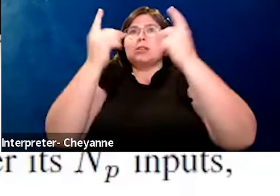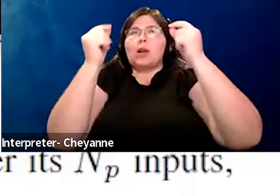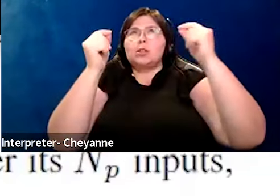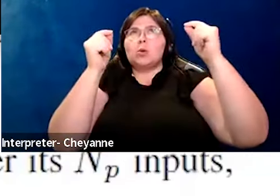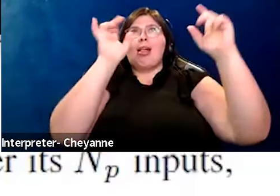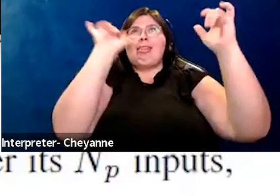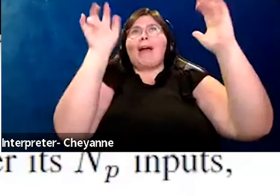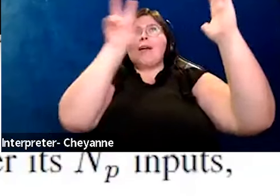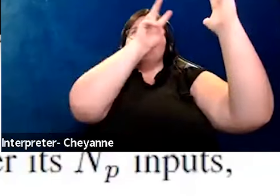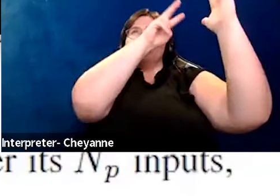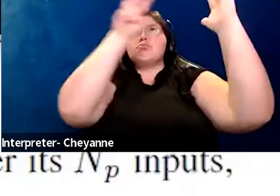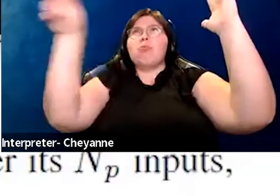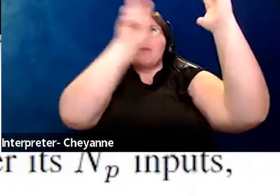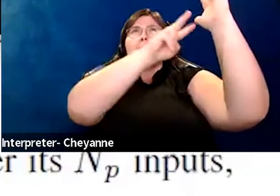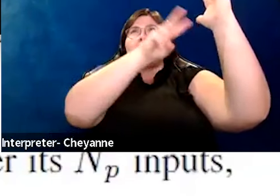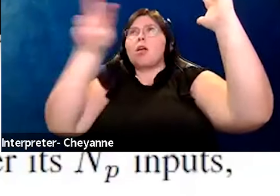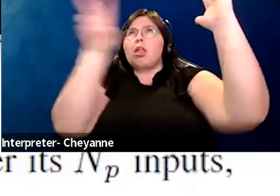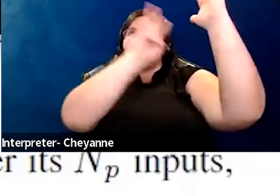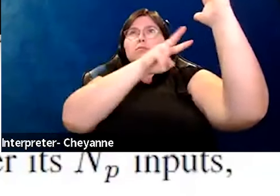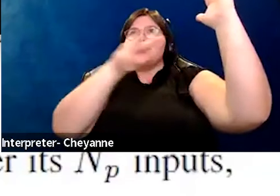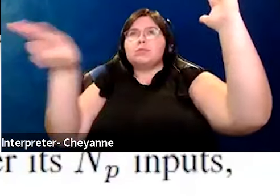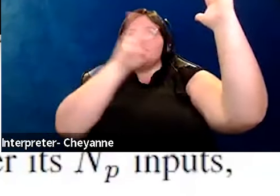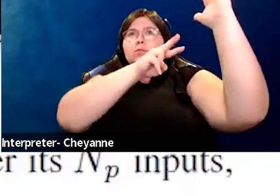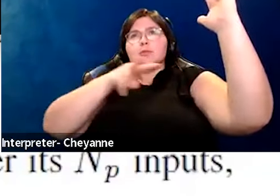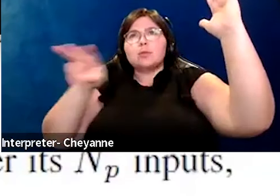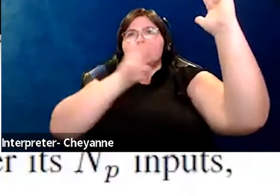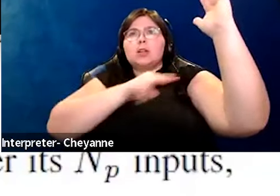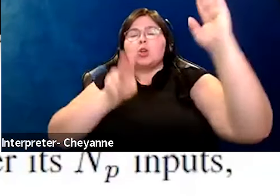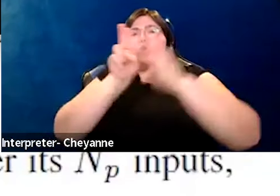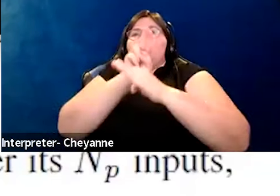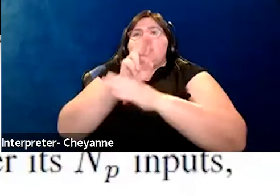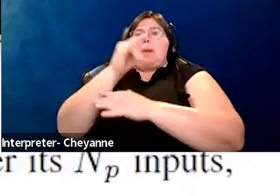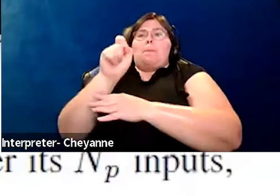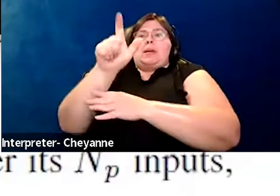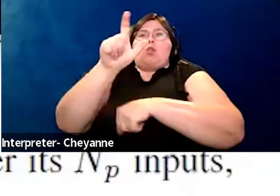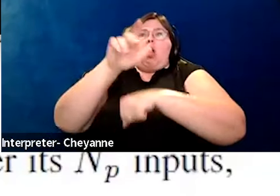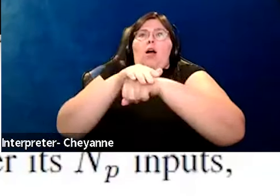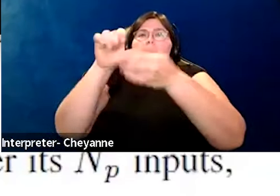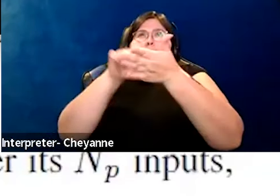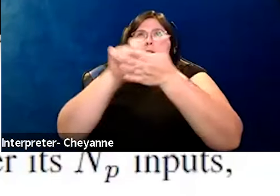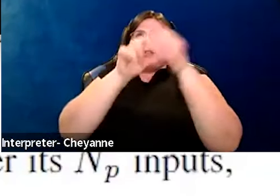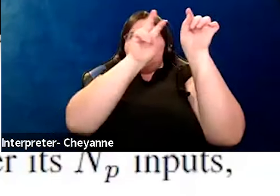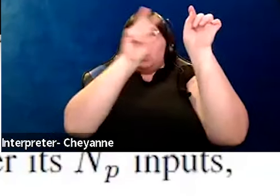with absolute positions at pixels on the page. The thing that hurts me the most, actually,